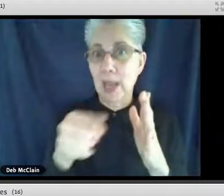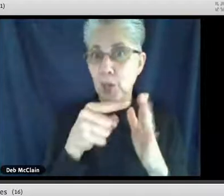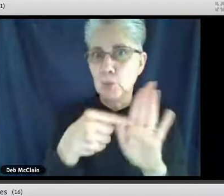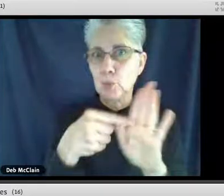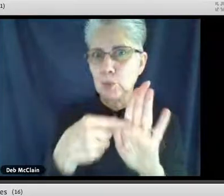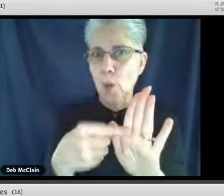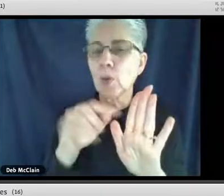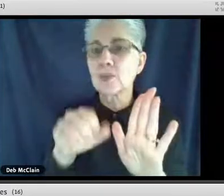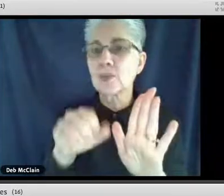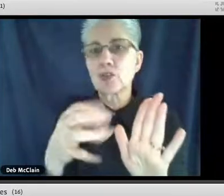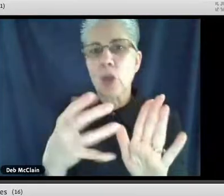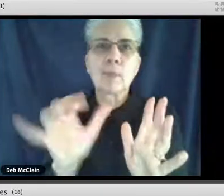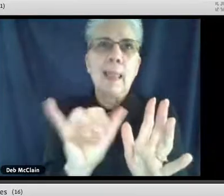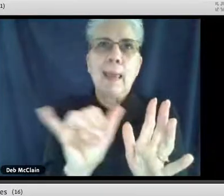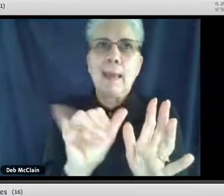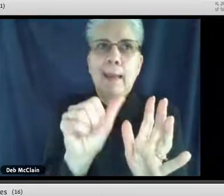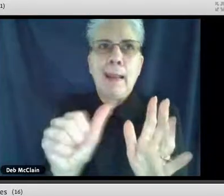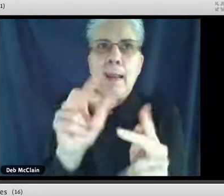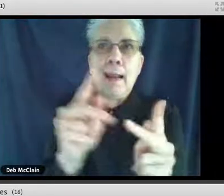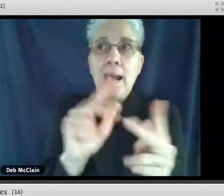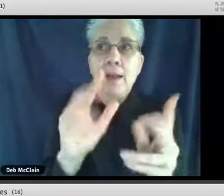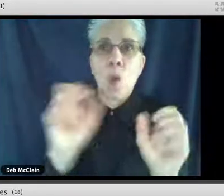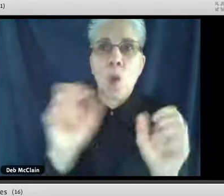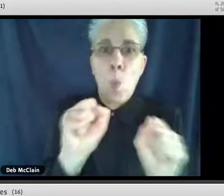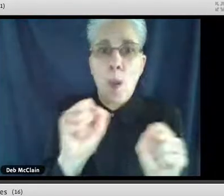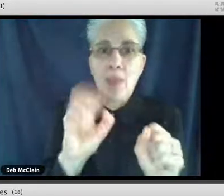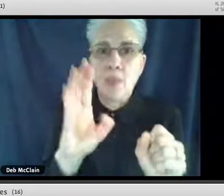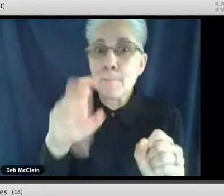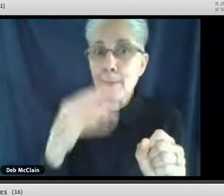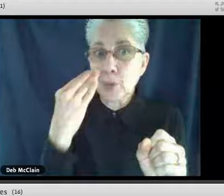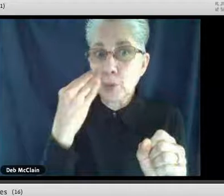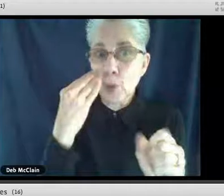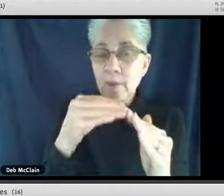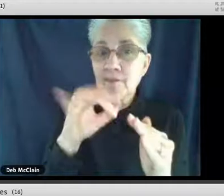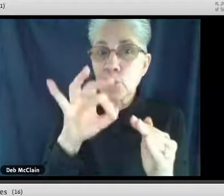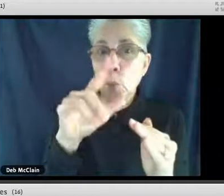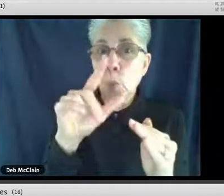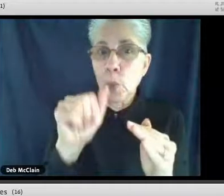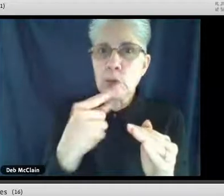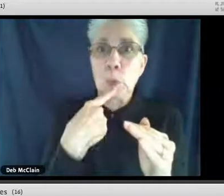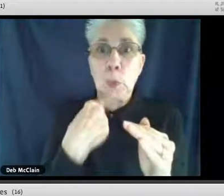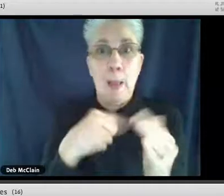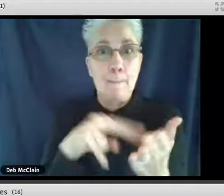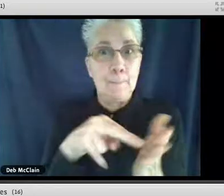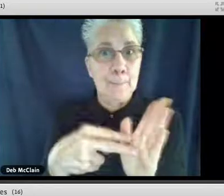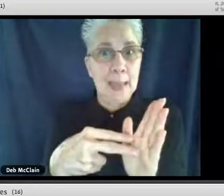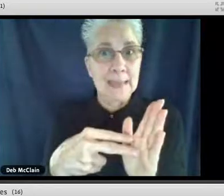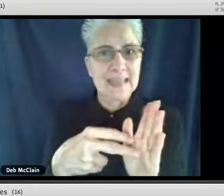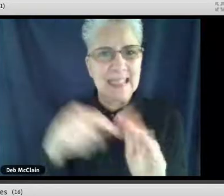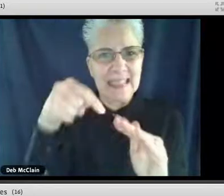So just like any kind of weather map... We all know weather maps here in Florida, red, that deep purple, that's where people's eyes are focused.